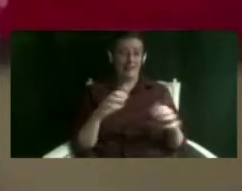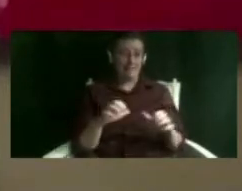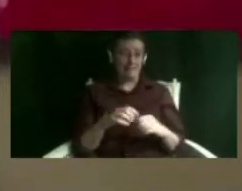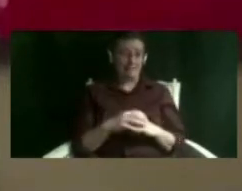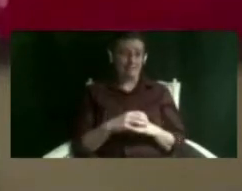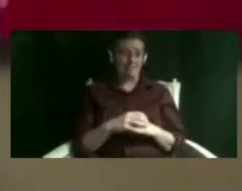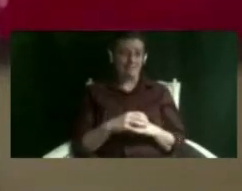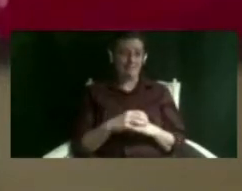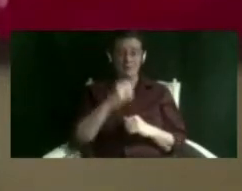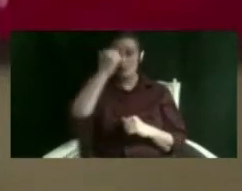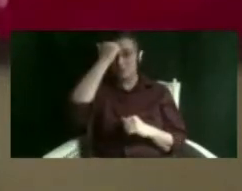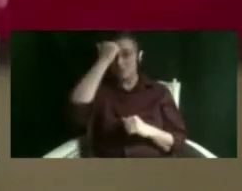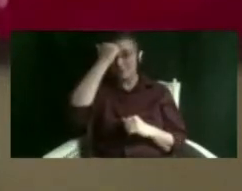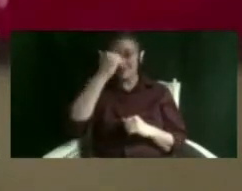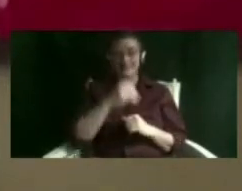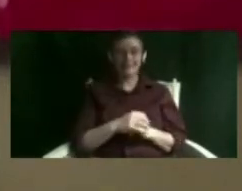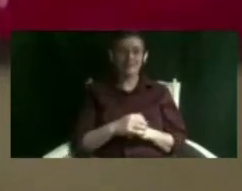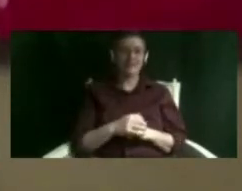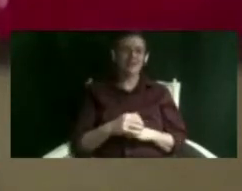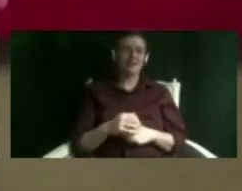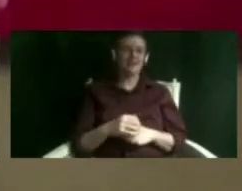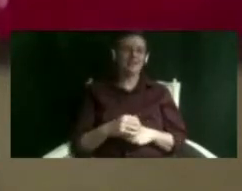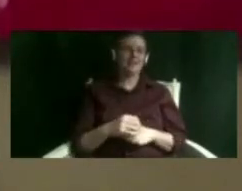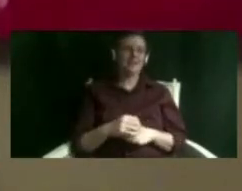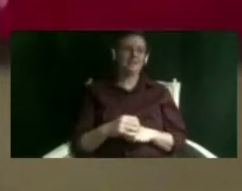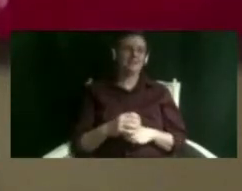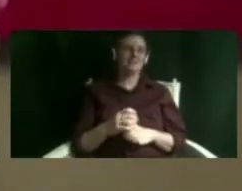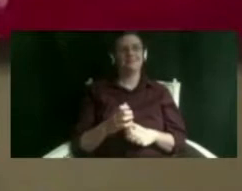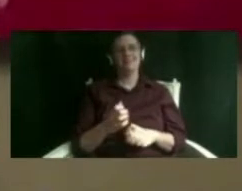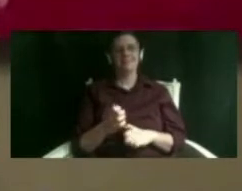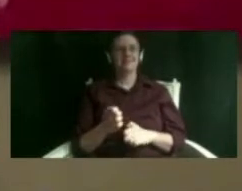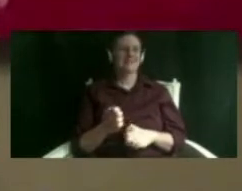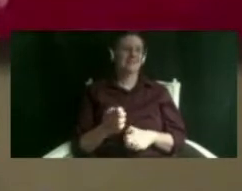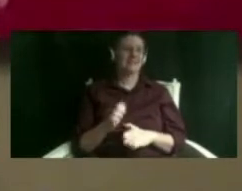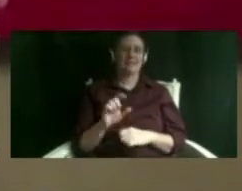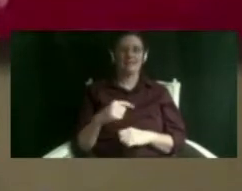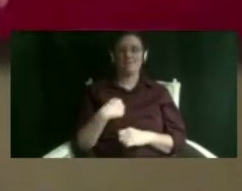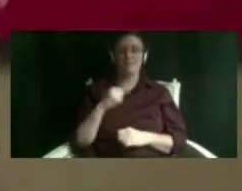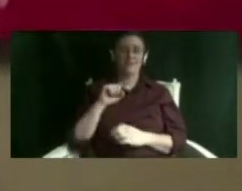i was being a little reckless with it because i i was the first one today that was doing it and